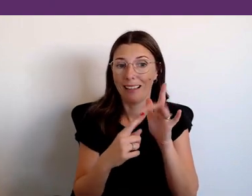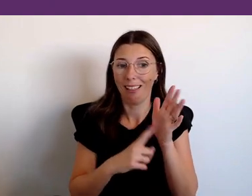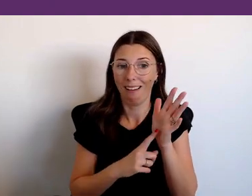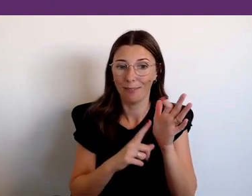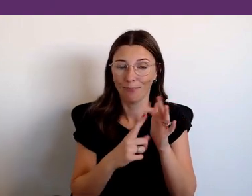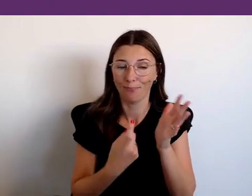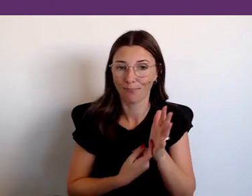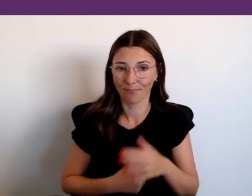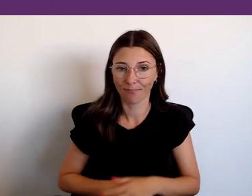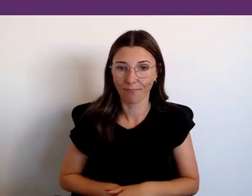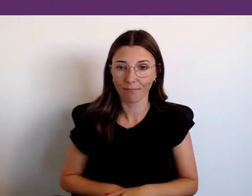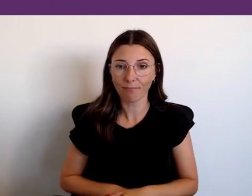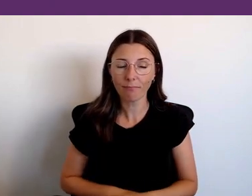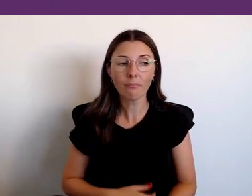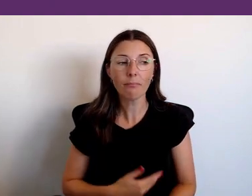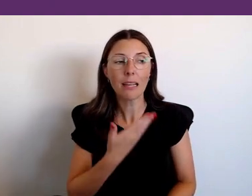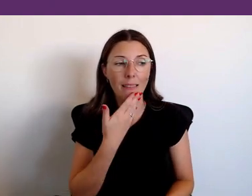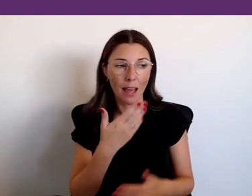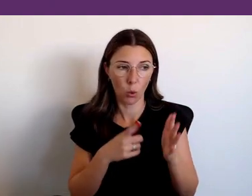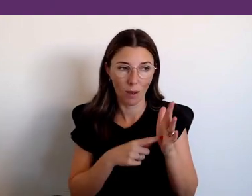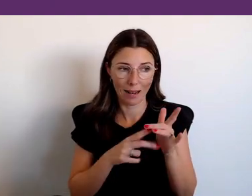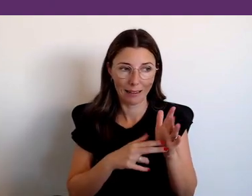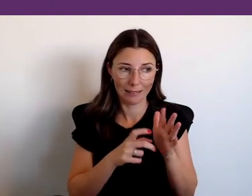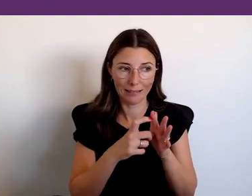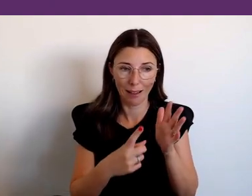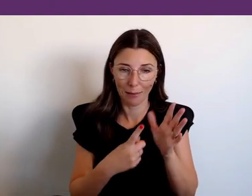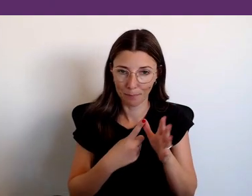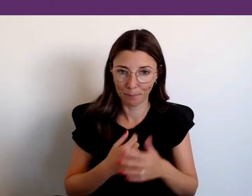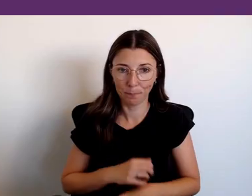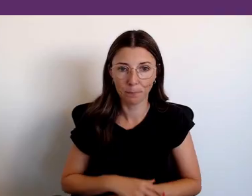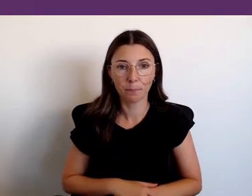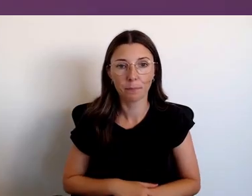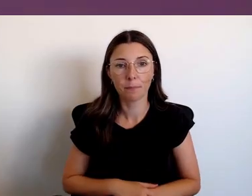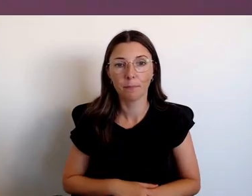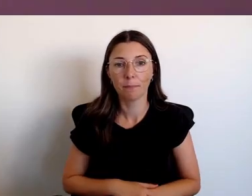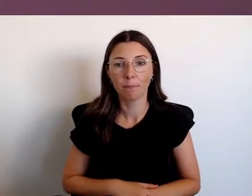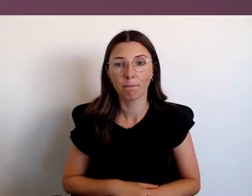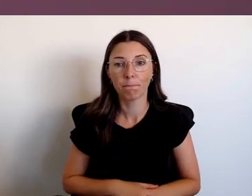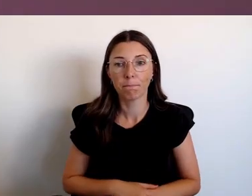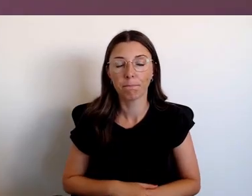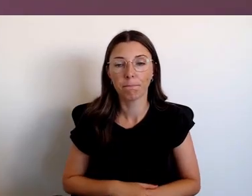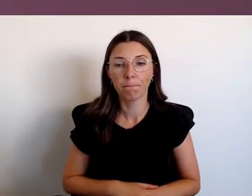Thank you very much, Linda. So what I thought I'd talk about for the last part of